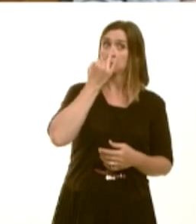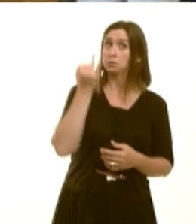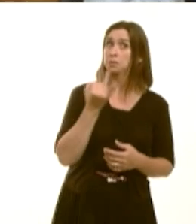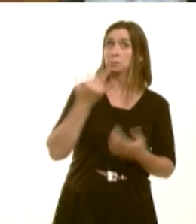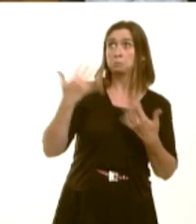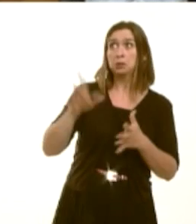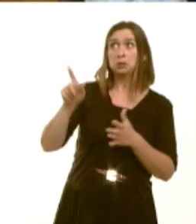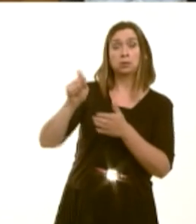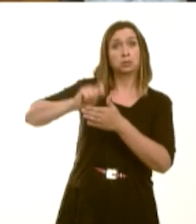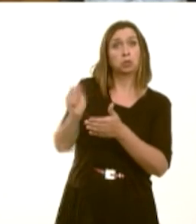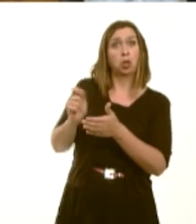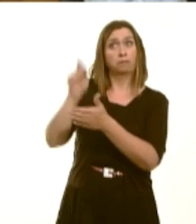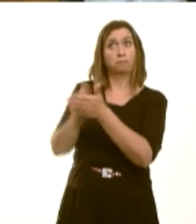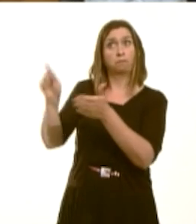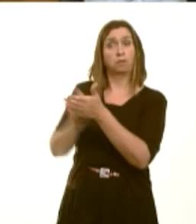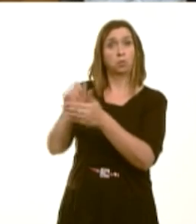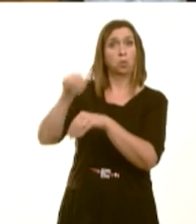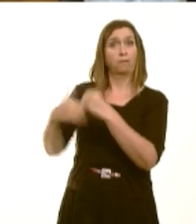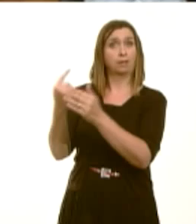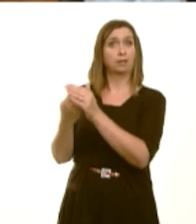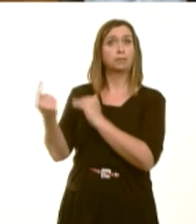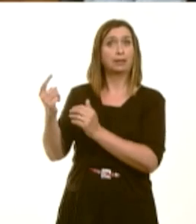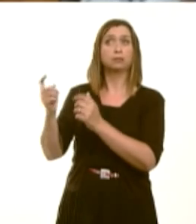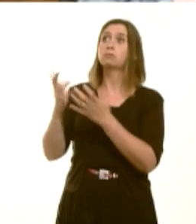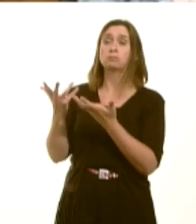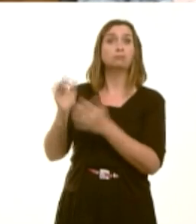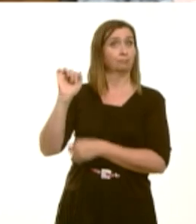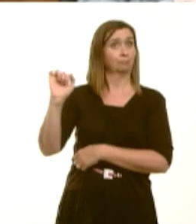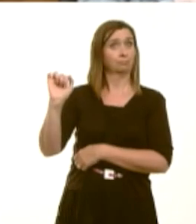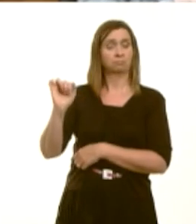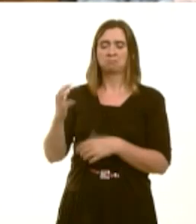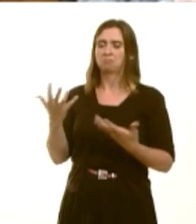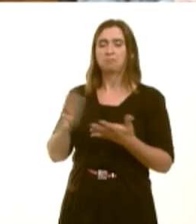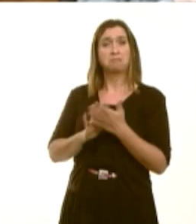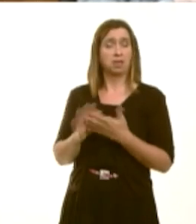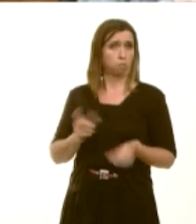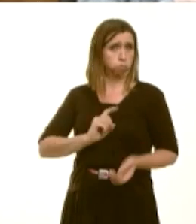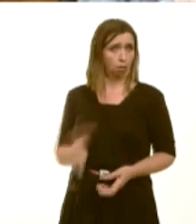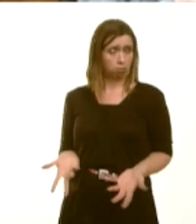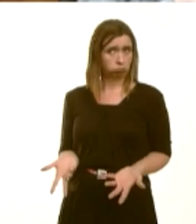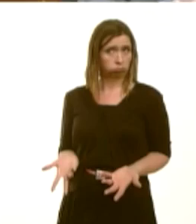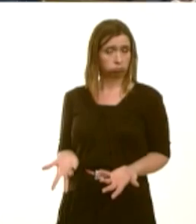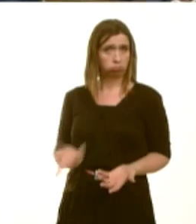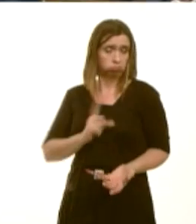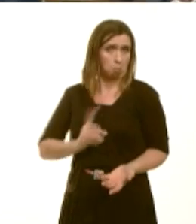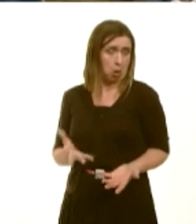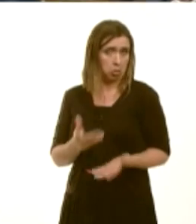Scottish referendum, it is difficult to argue then that they should not be allowed to vote in other referenda, or, indeed, more generally in the future.